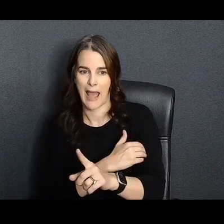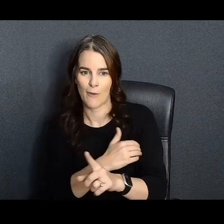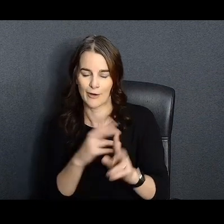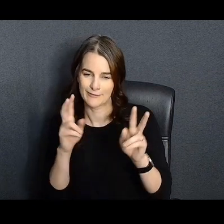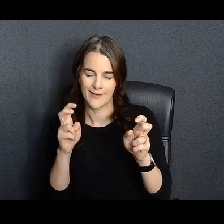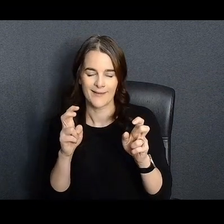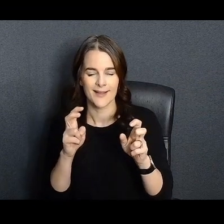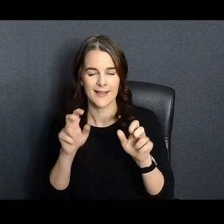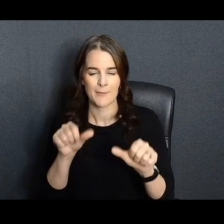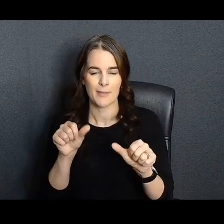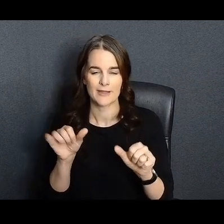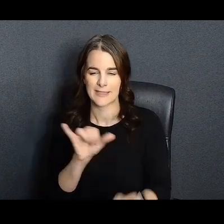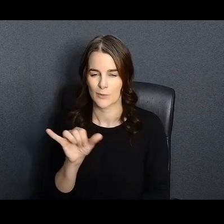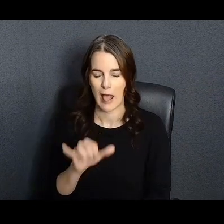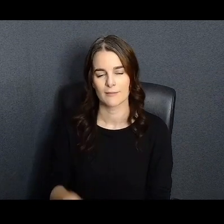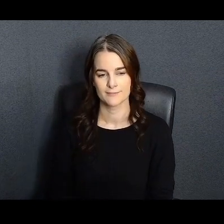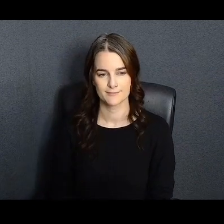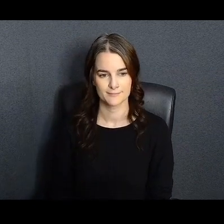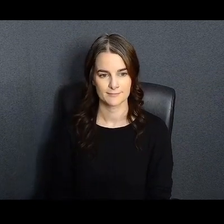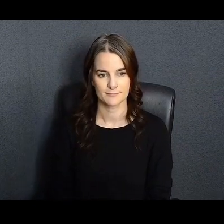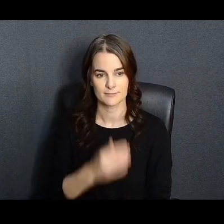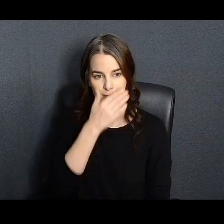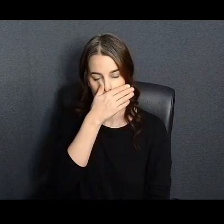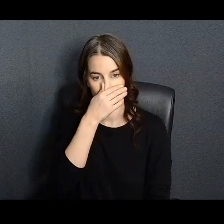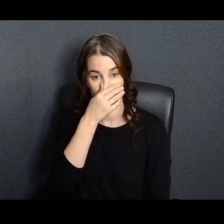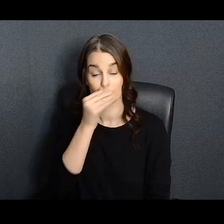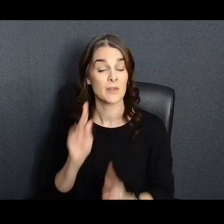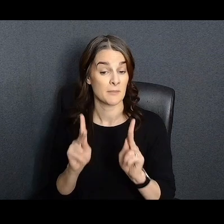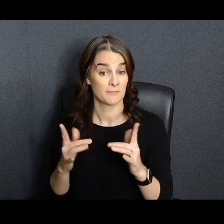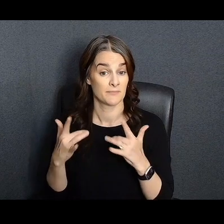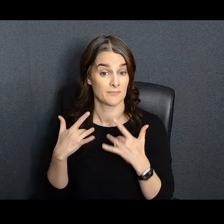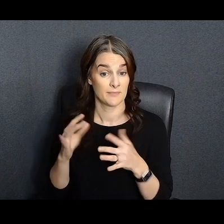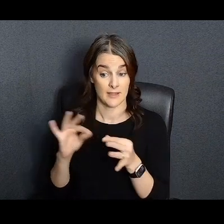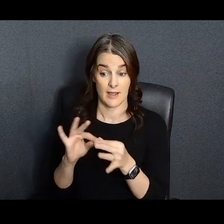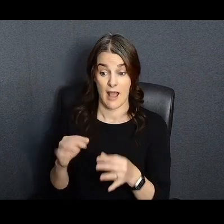What I hear a lot of people say that they like about the TouchChat app specifically